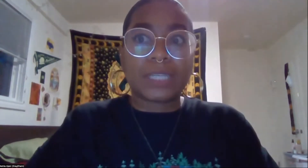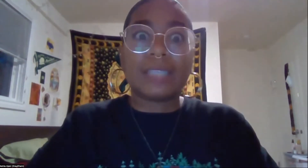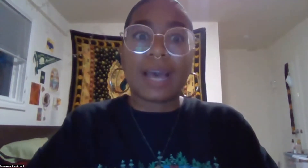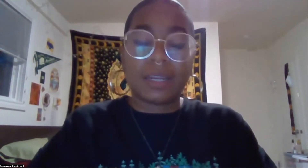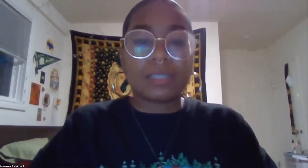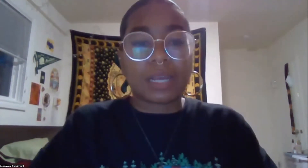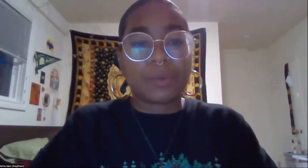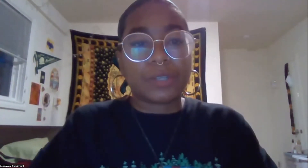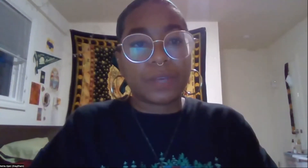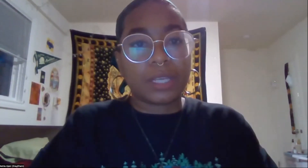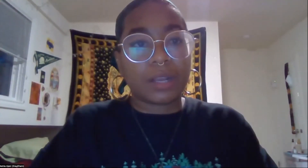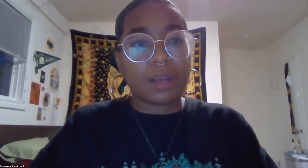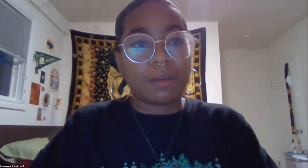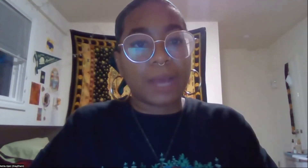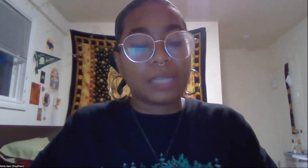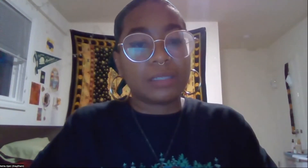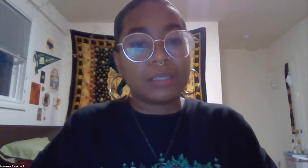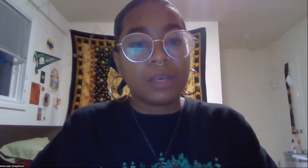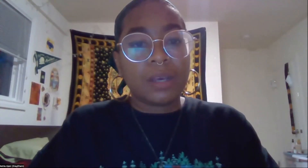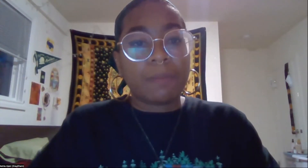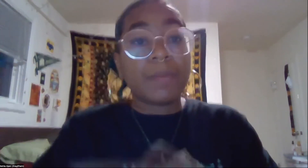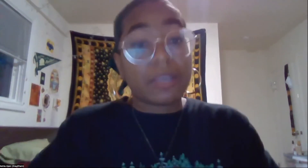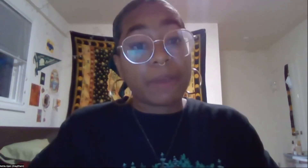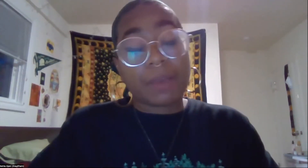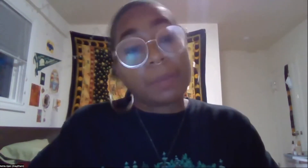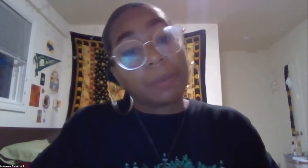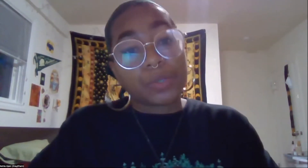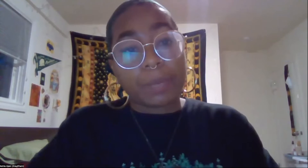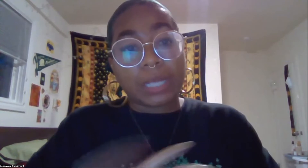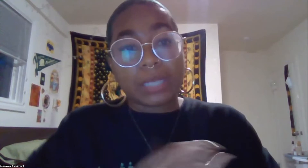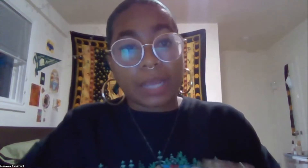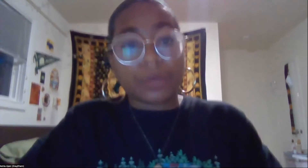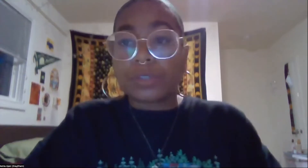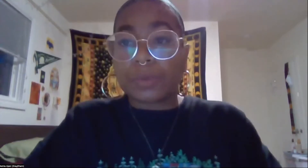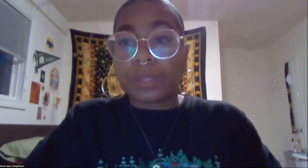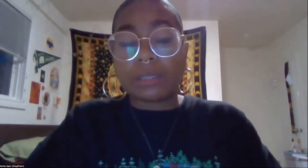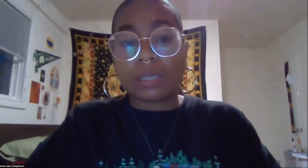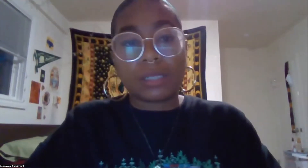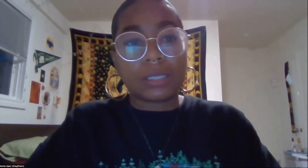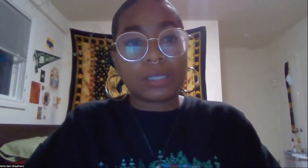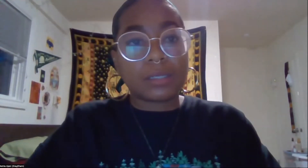sadness that I was feeling, as many of my family members were being diagnosed with these illnesses.